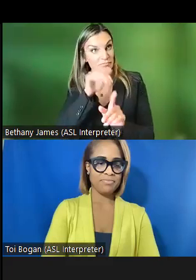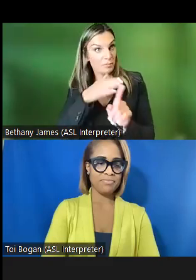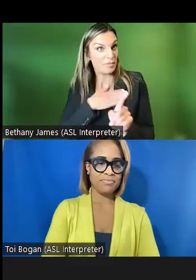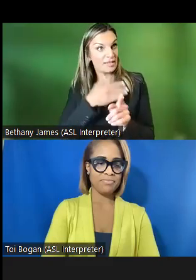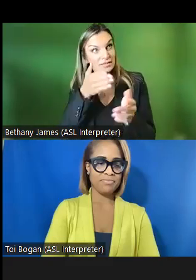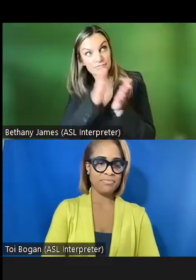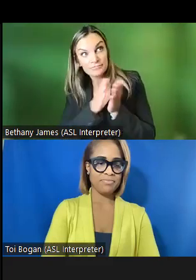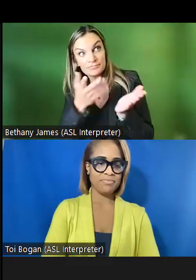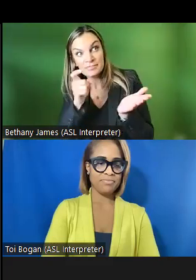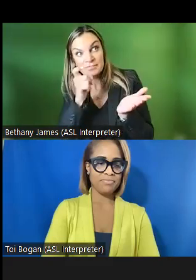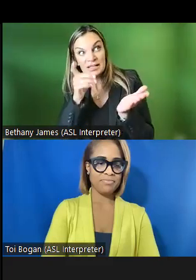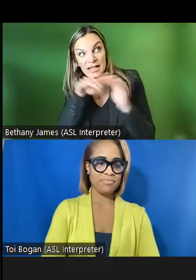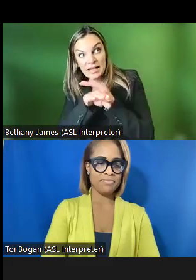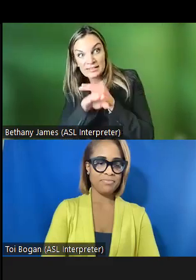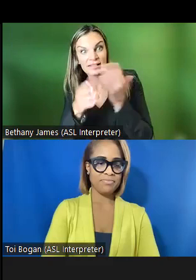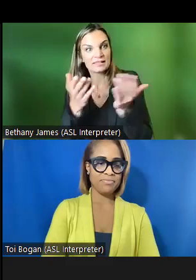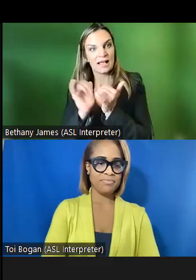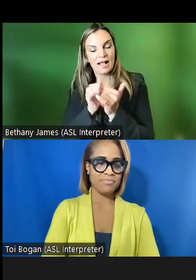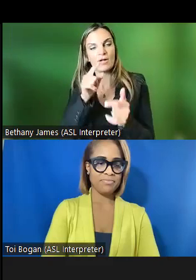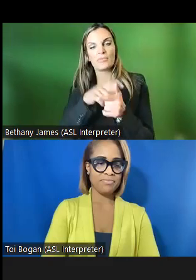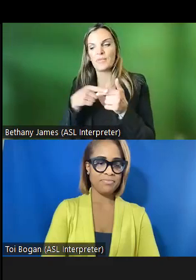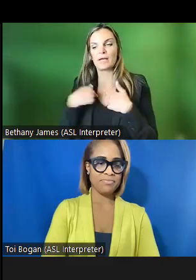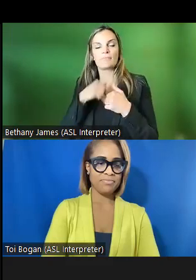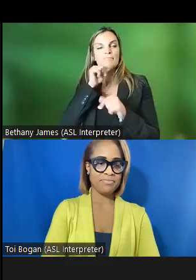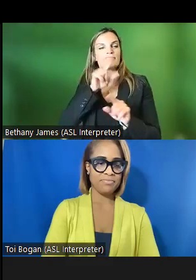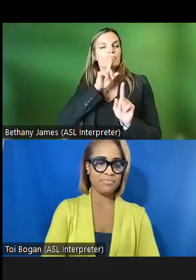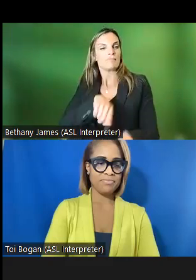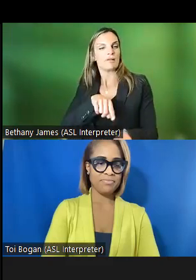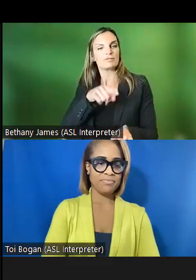clarifying information and the requester didn't provide it in a reasonable time, that may